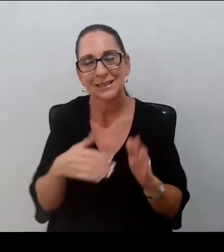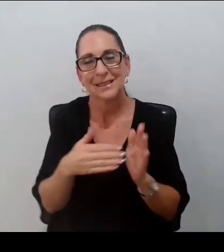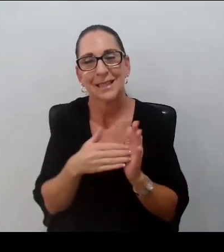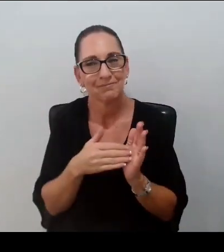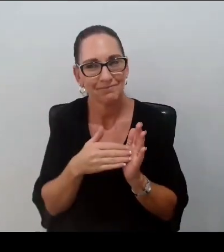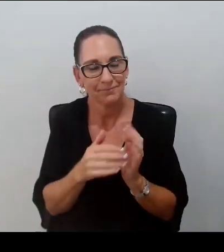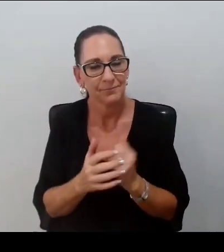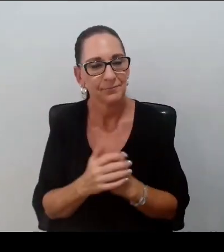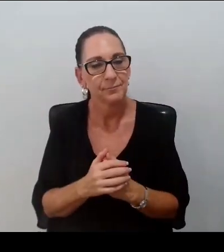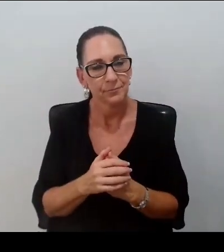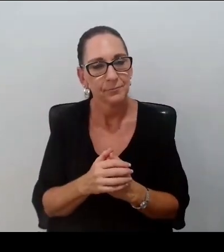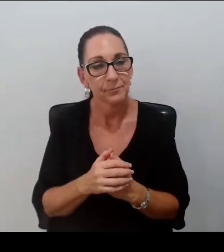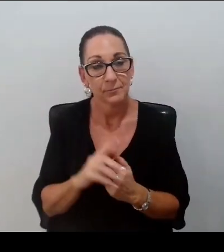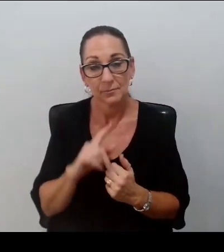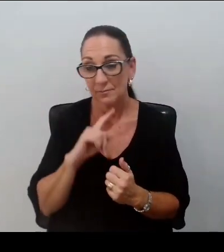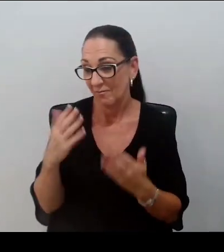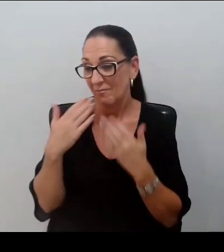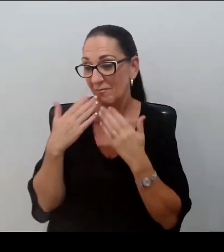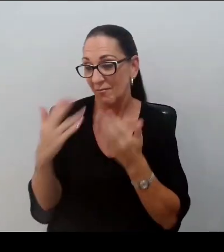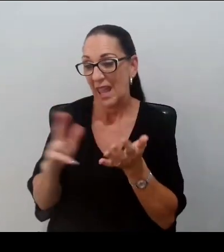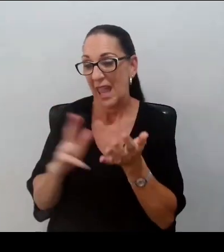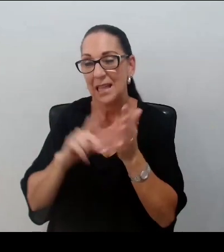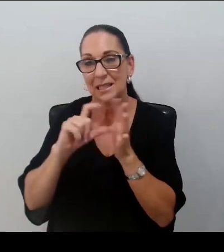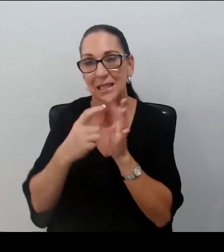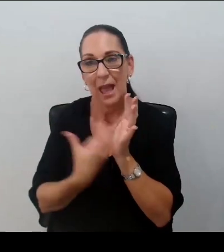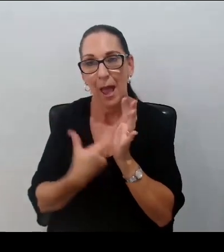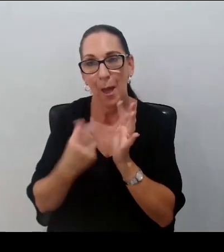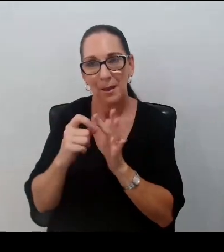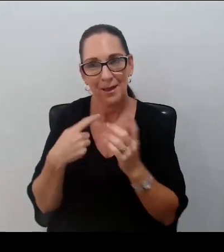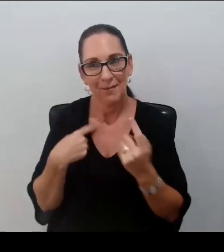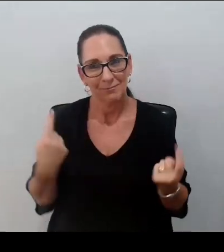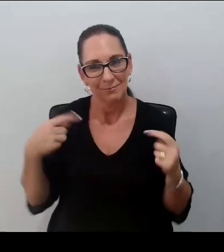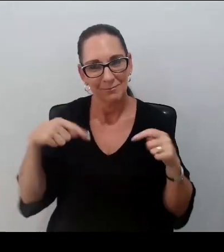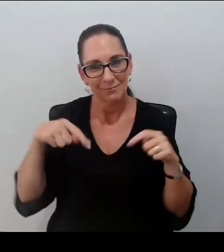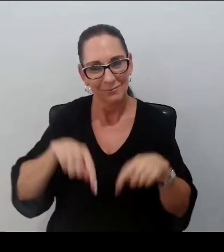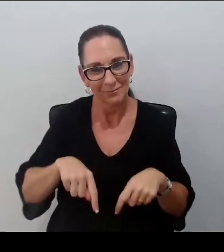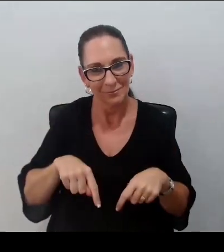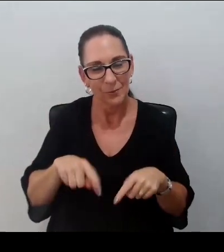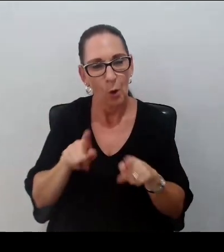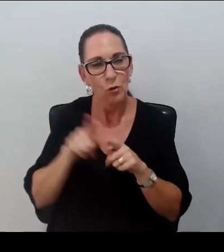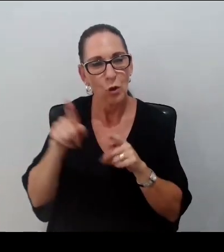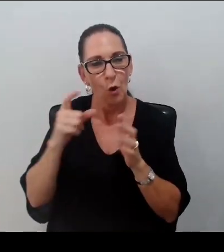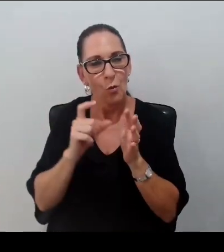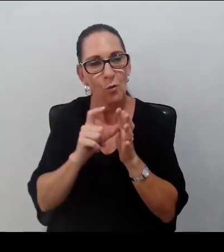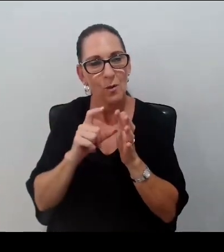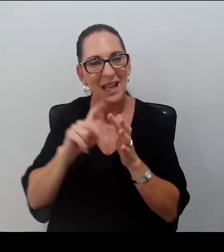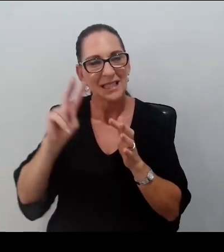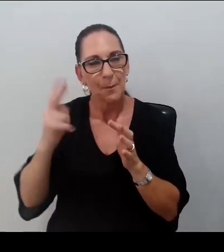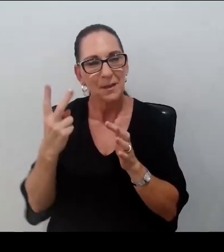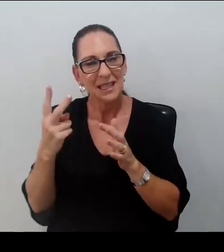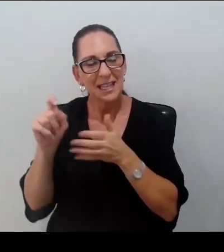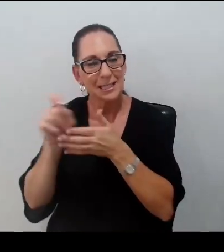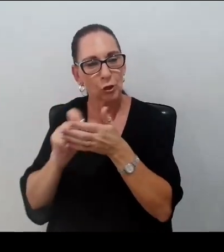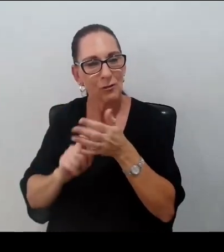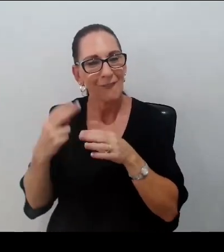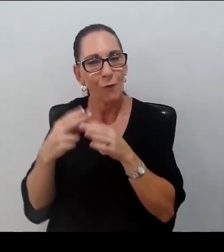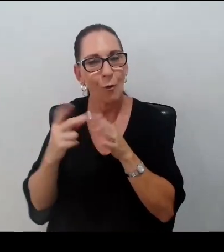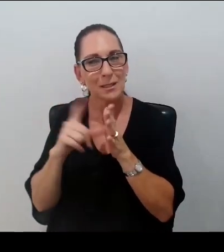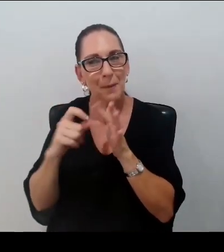I’d like to thank the NDRP for having me here on behalf of Robyn Shannon, Deputy Secretary at the Department of Social Services. Robyn is very